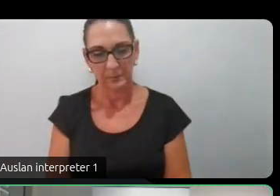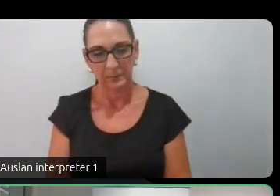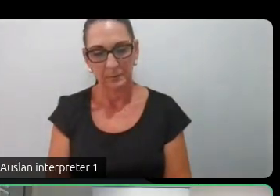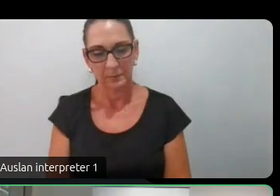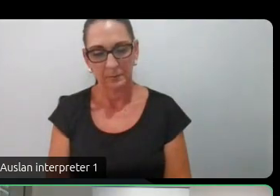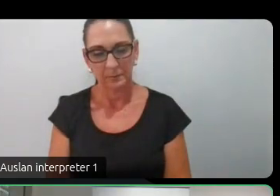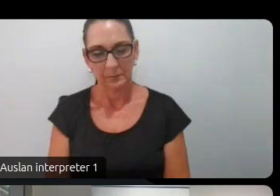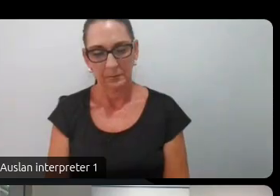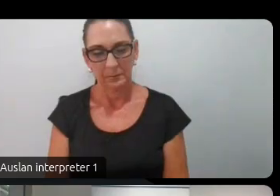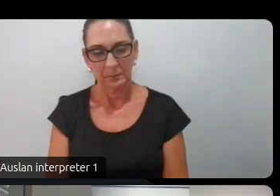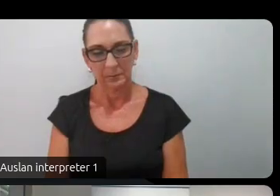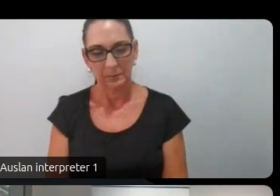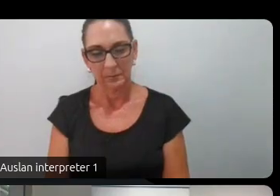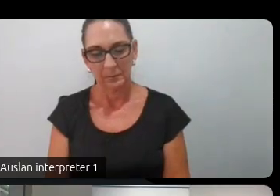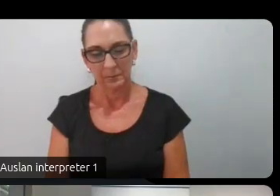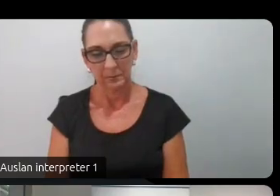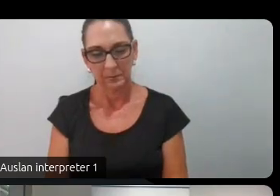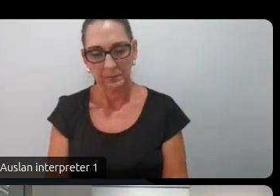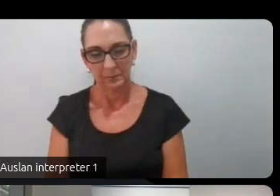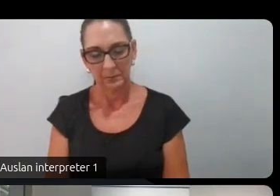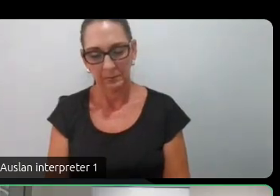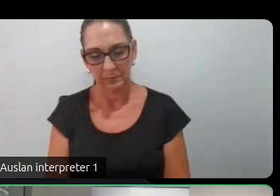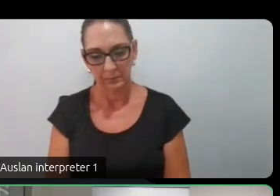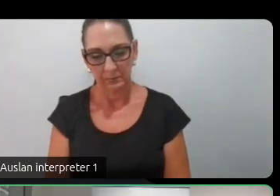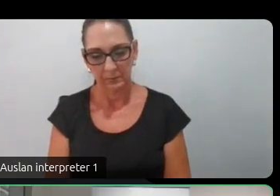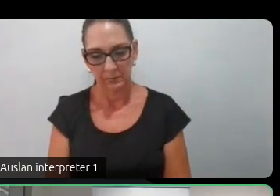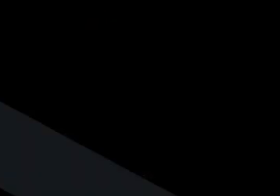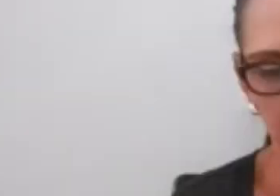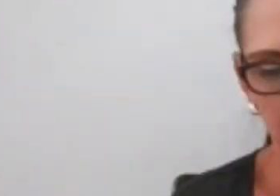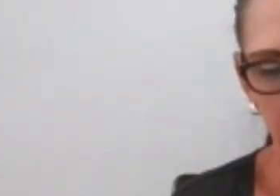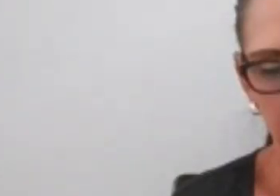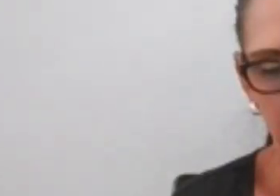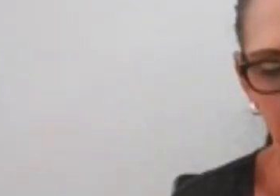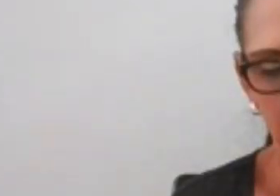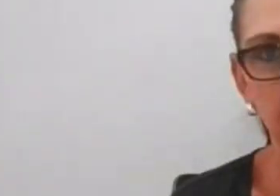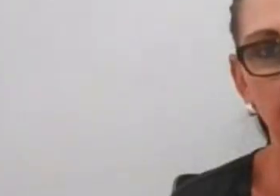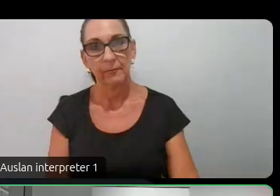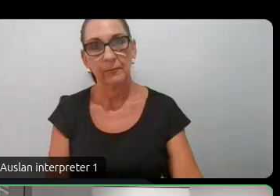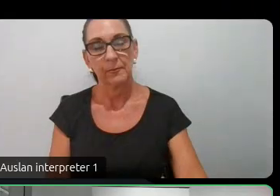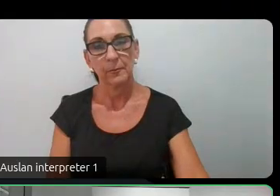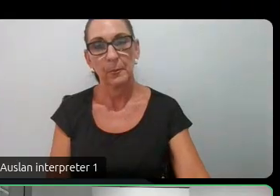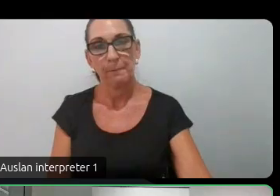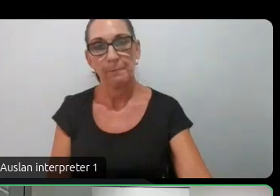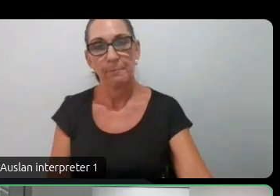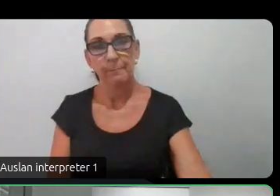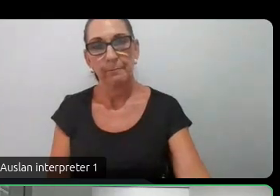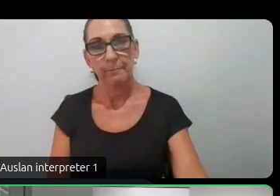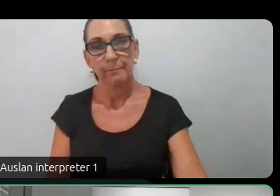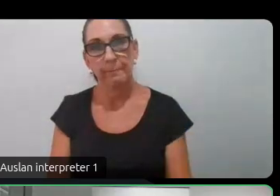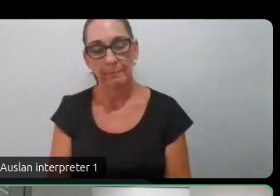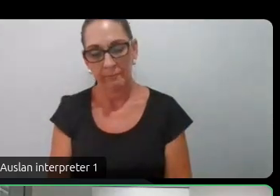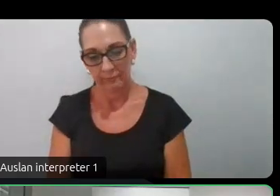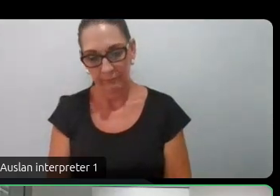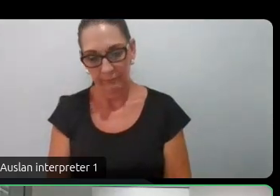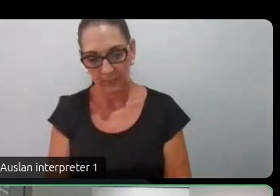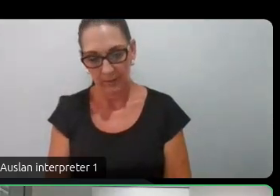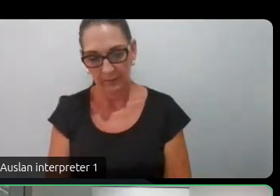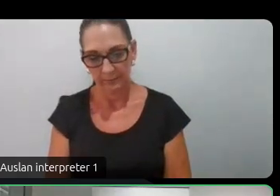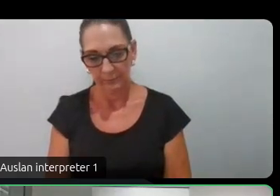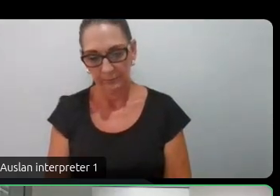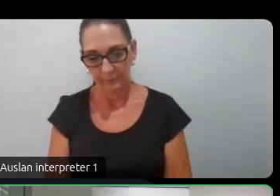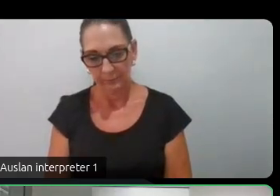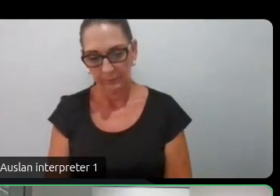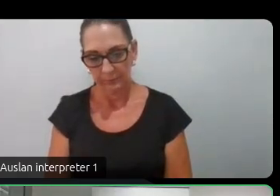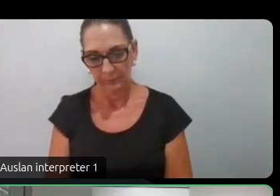Couple more seconds and I'll just share those results. So, we've got about 44% from Southeast